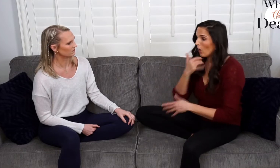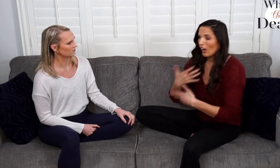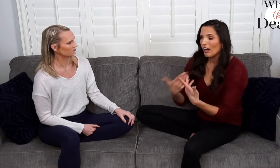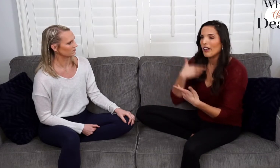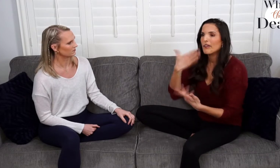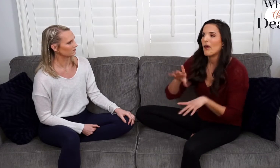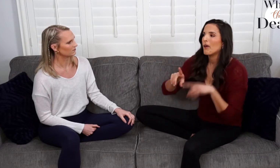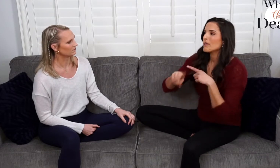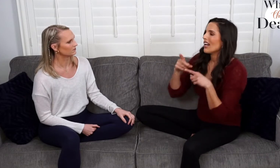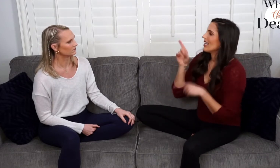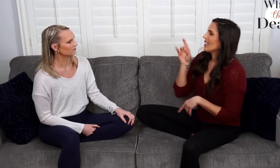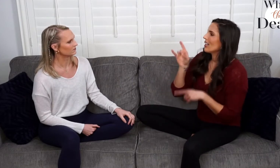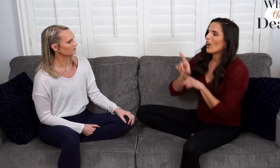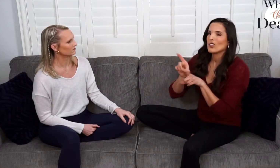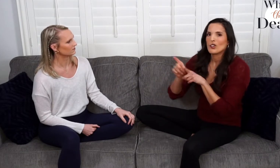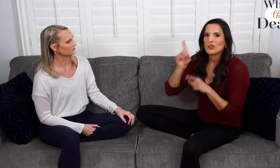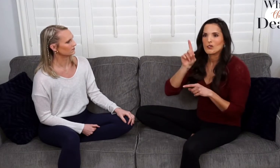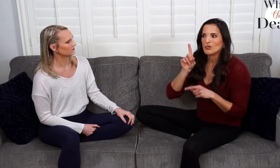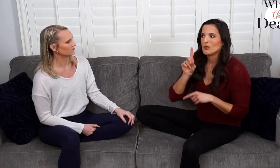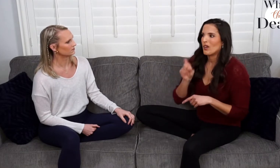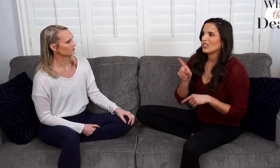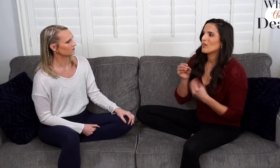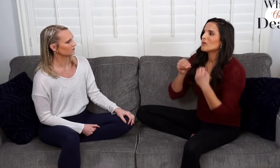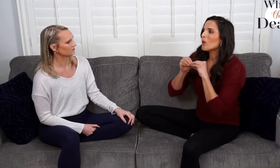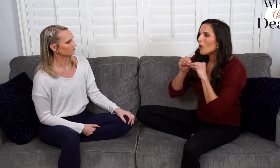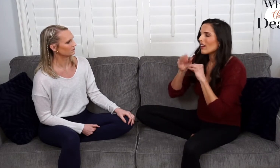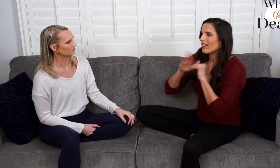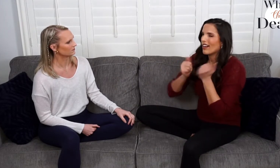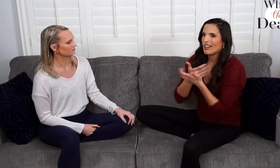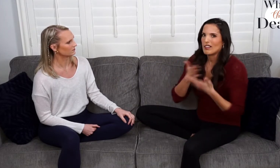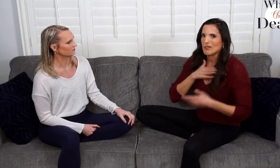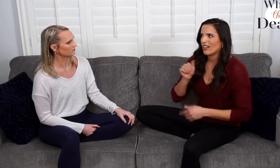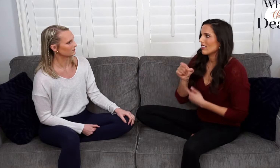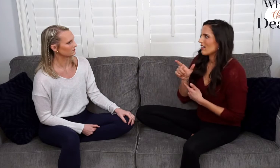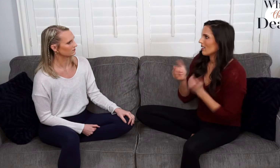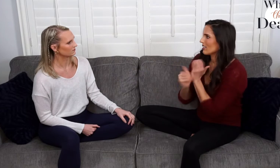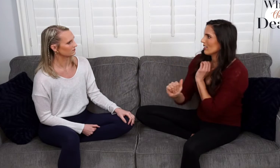they right? wrong? I don't know. But more than anything,